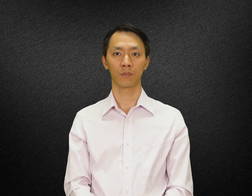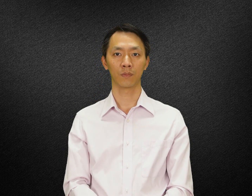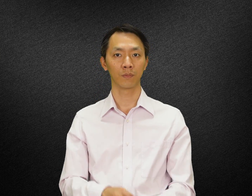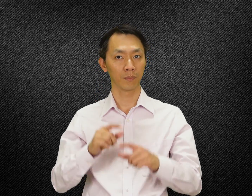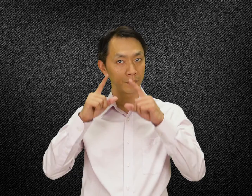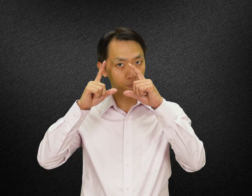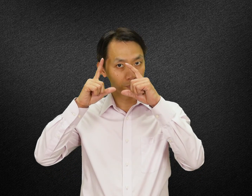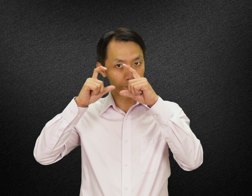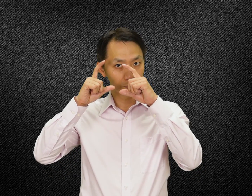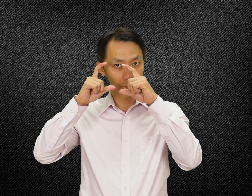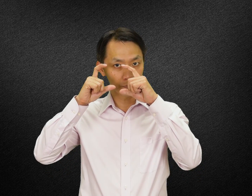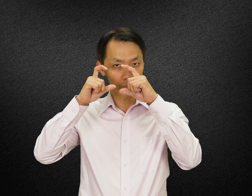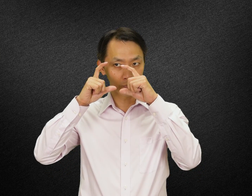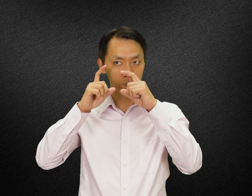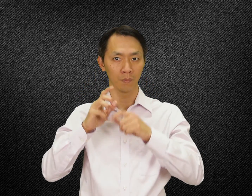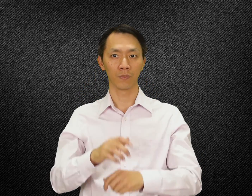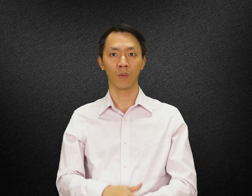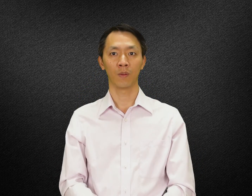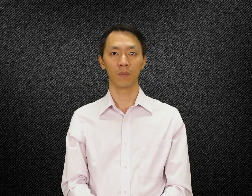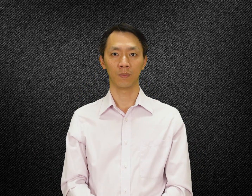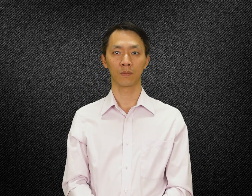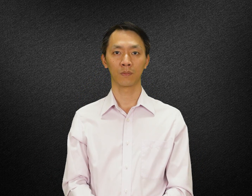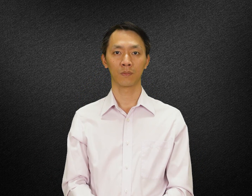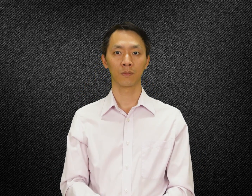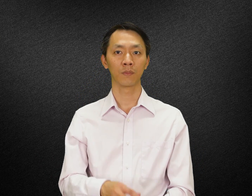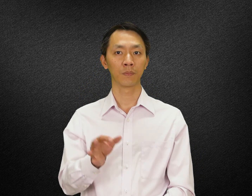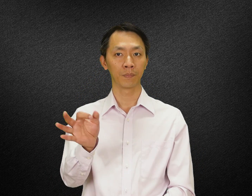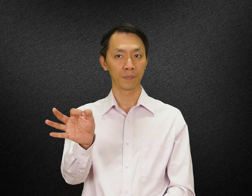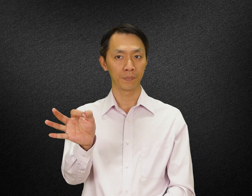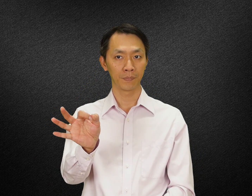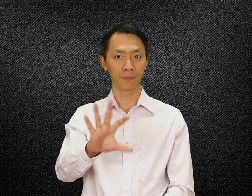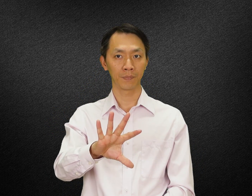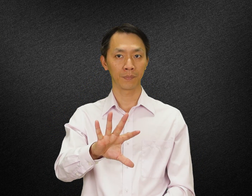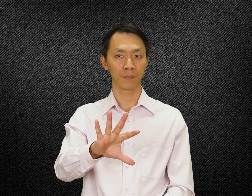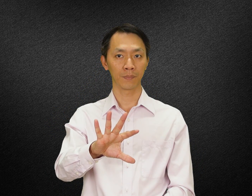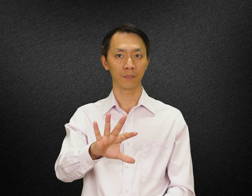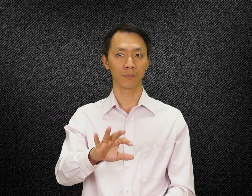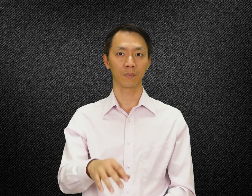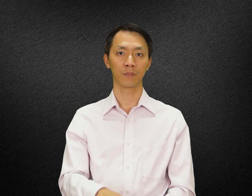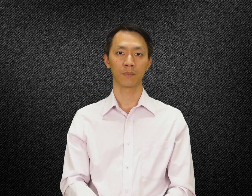take a picture free of charge